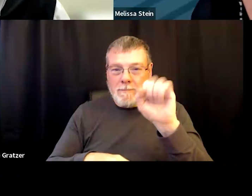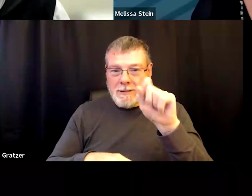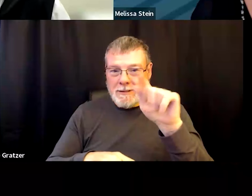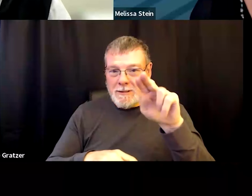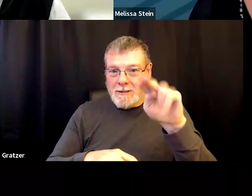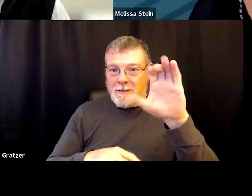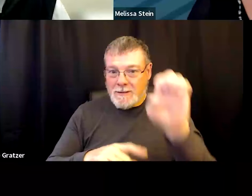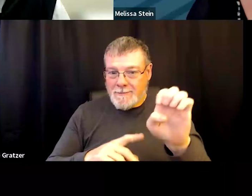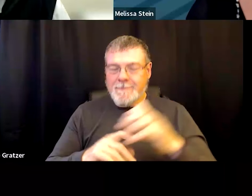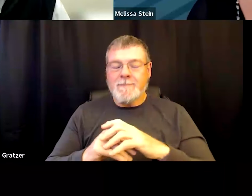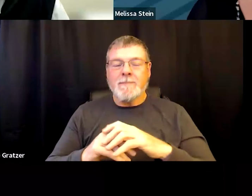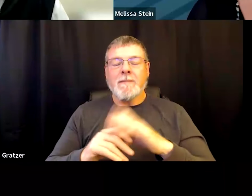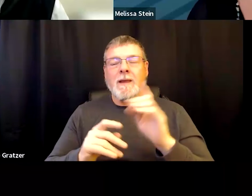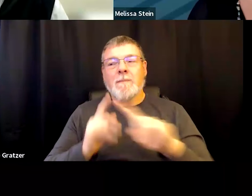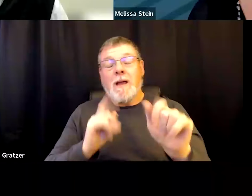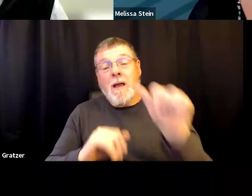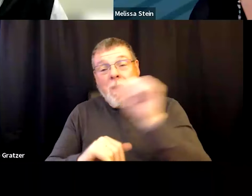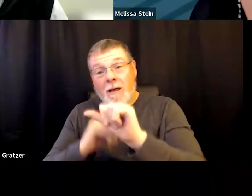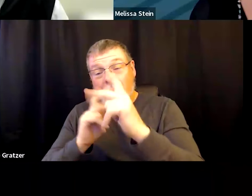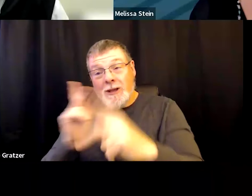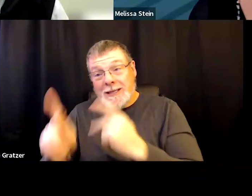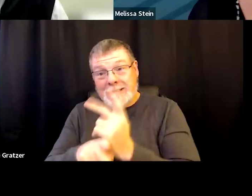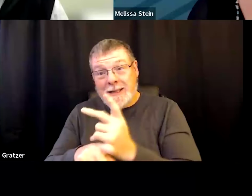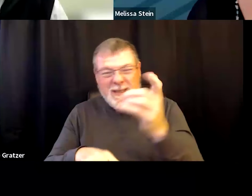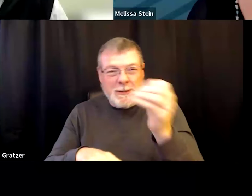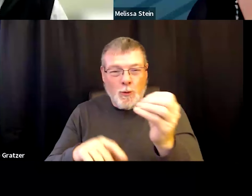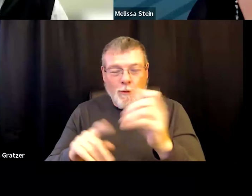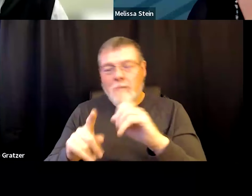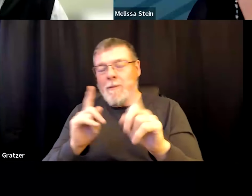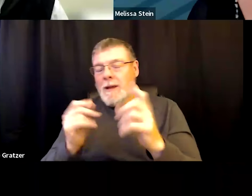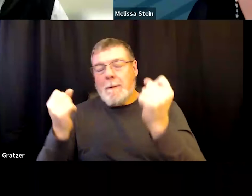of more maybe multiple screening instruments,